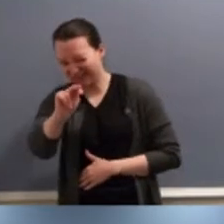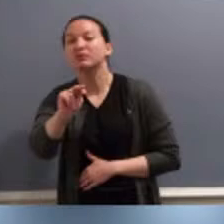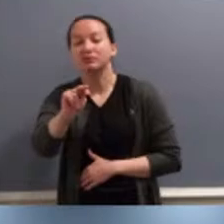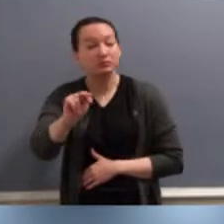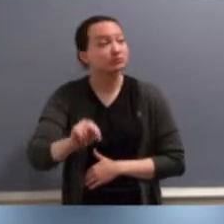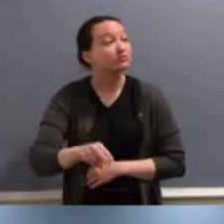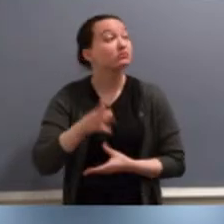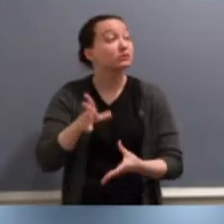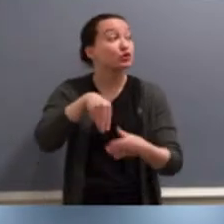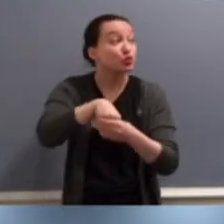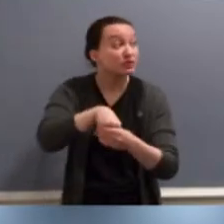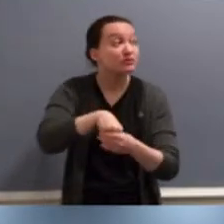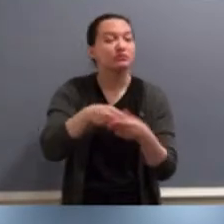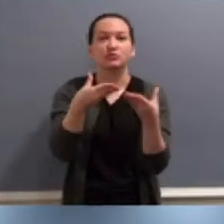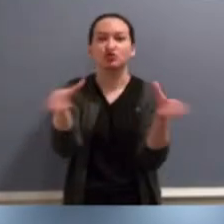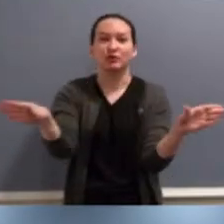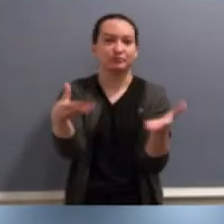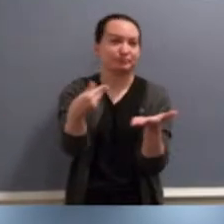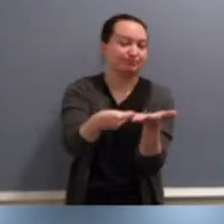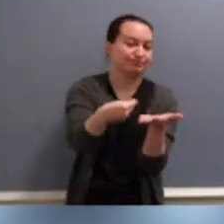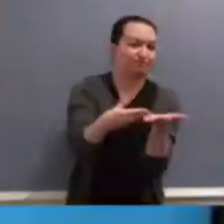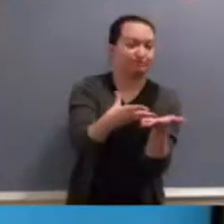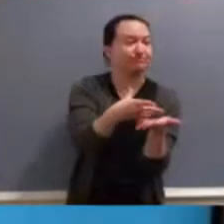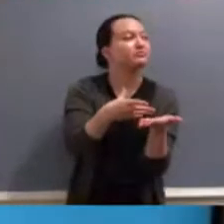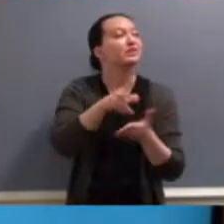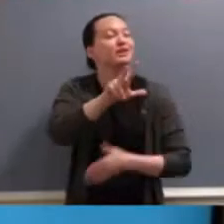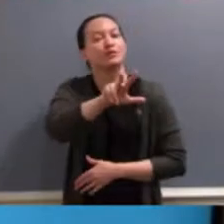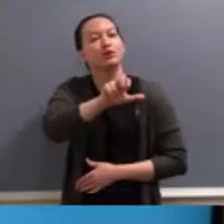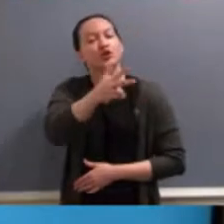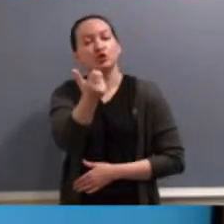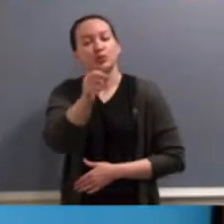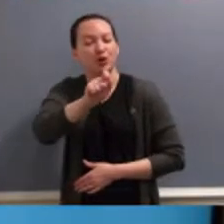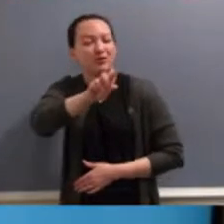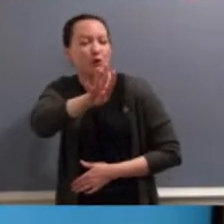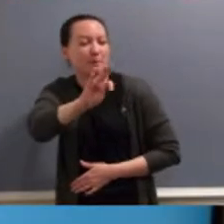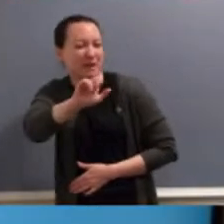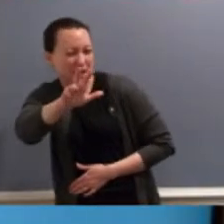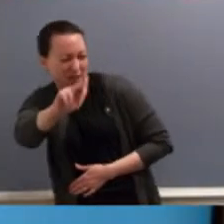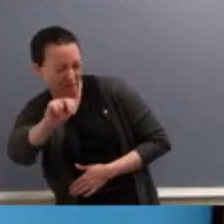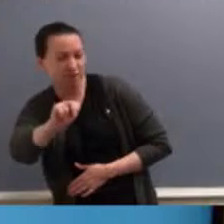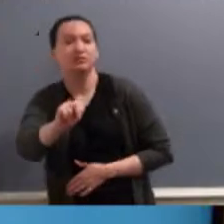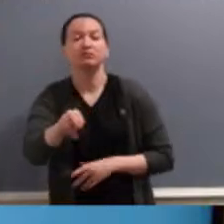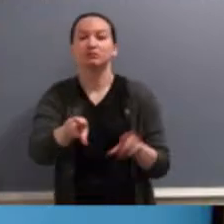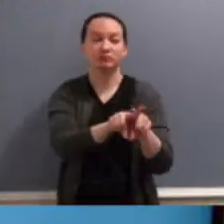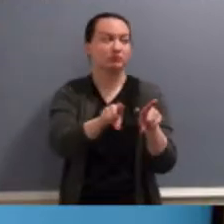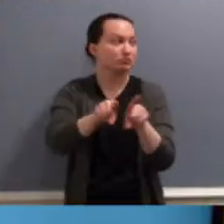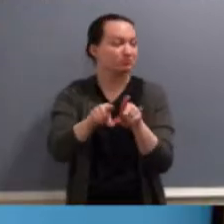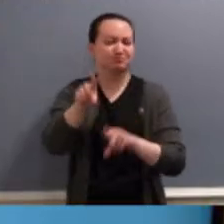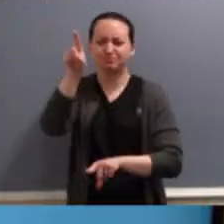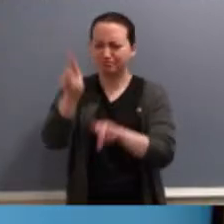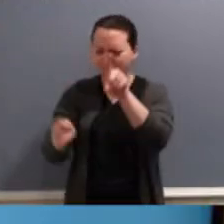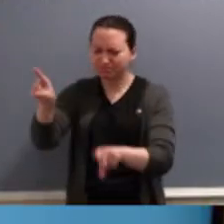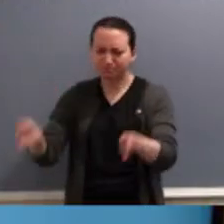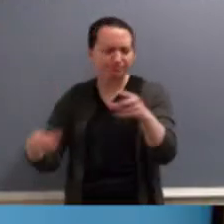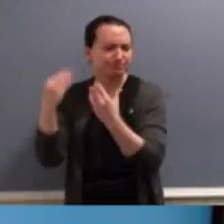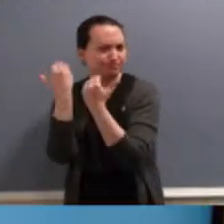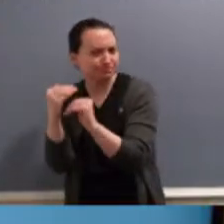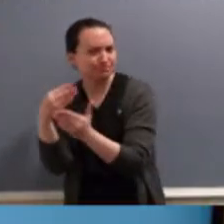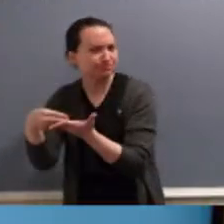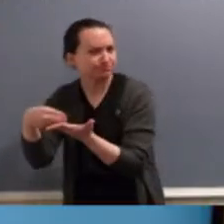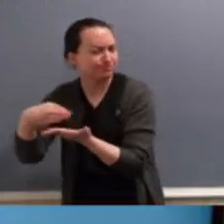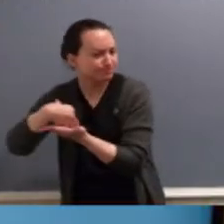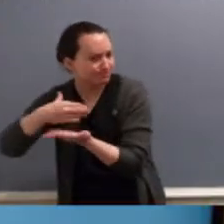that includes the general fund at 313.4 million as well as various restricted funds that are also